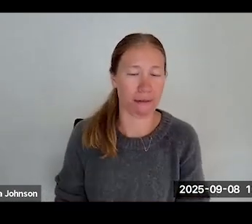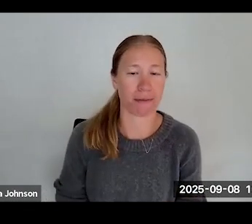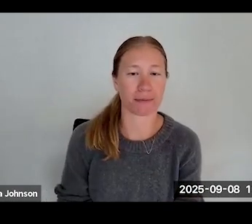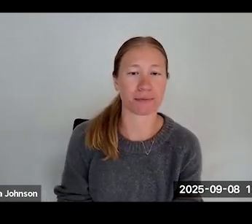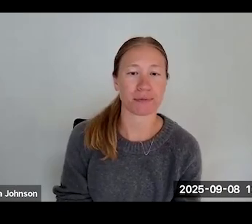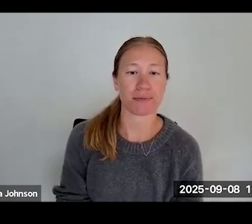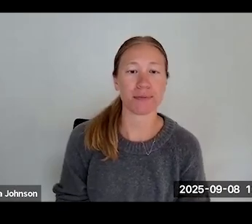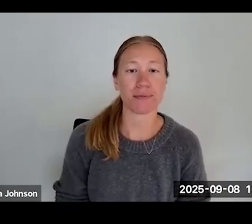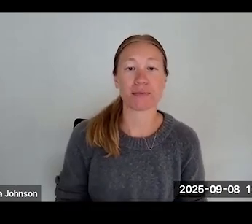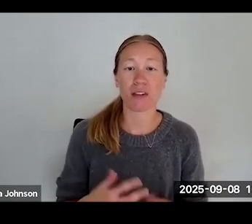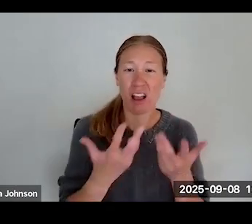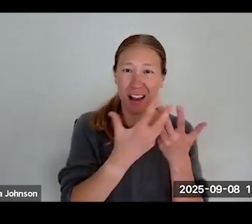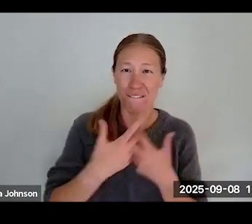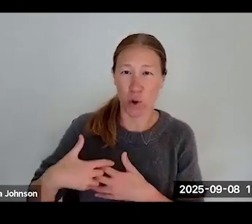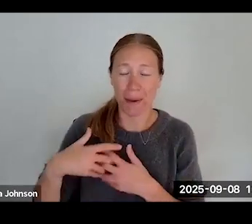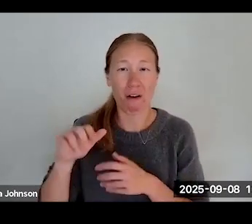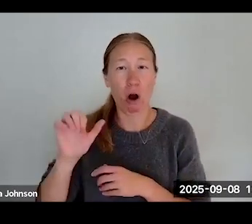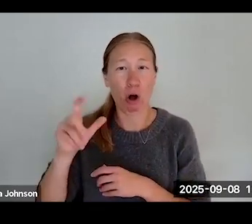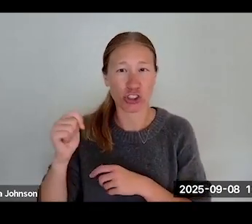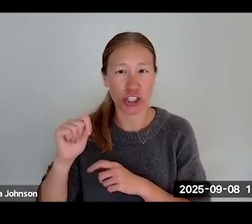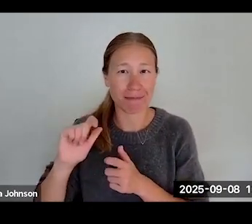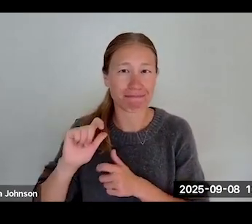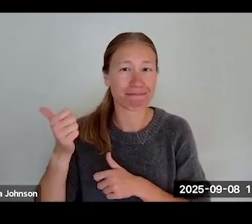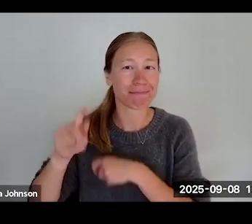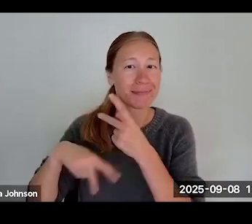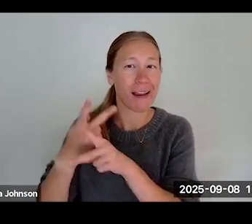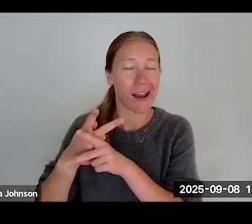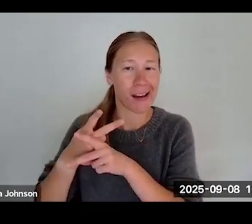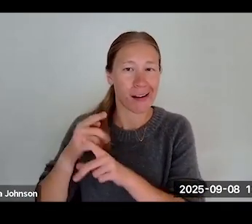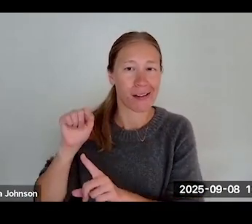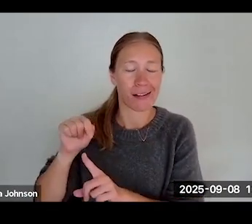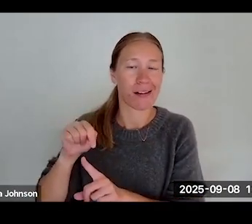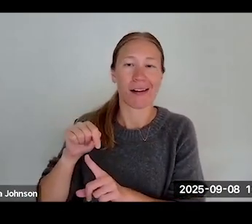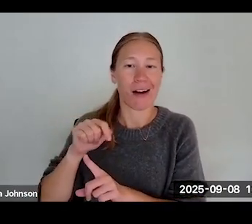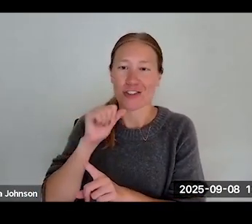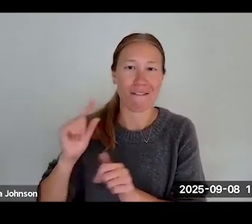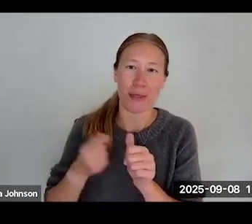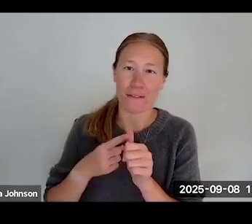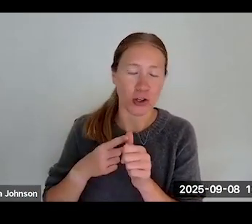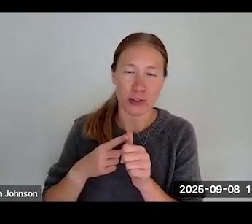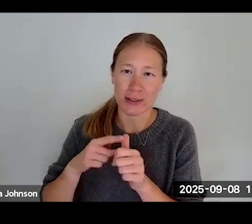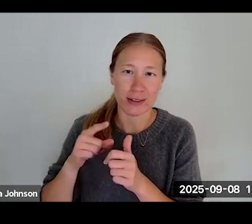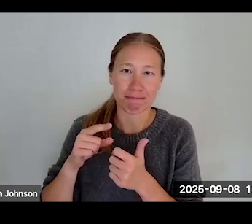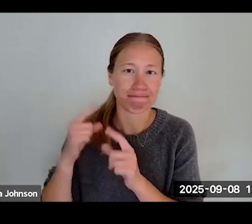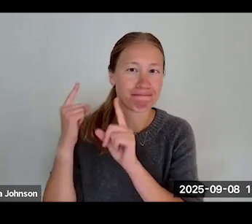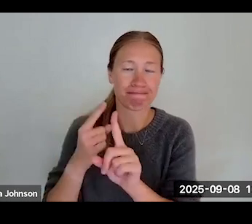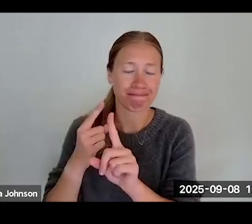Conforming alternate versions should never be our first option and they should really only be used as a last resort. And another thing that we would note here